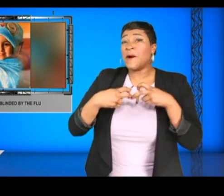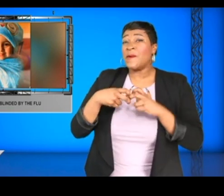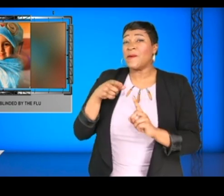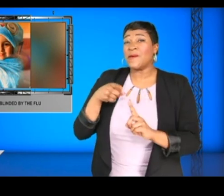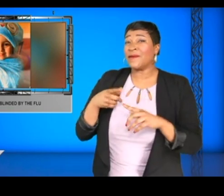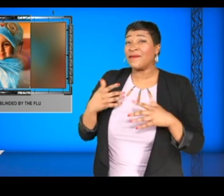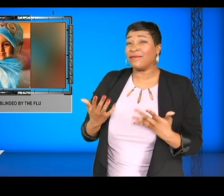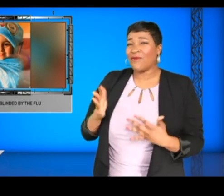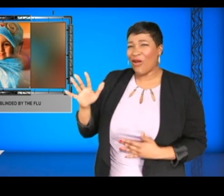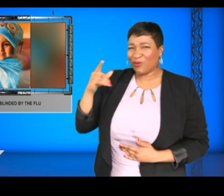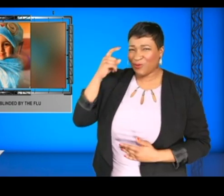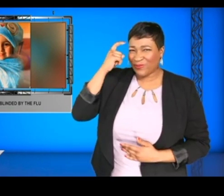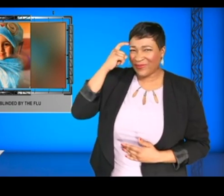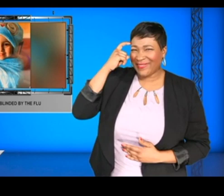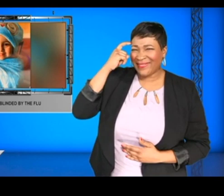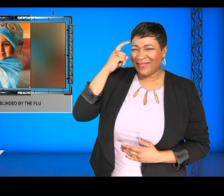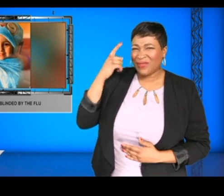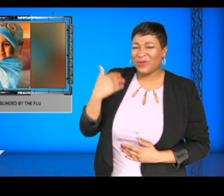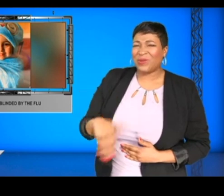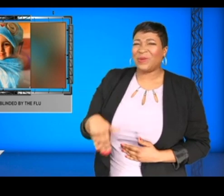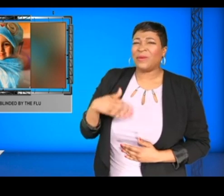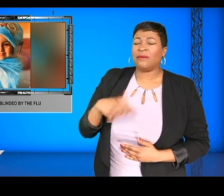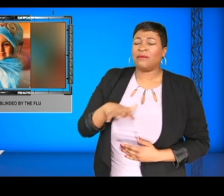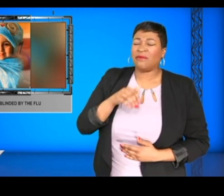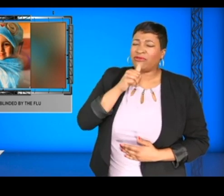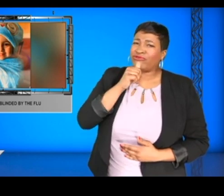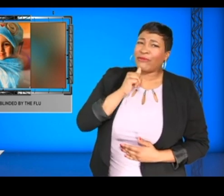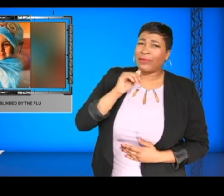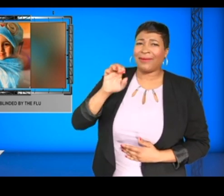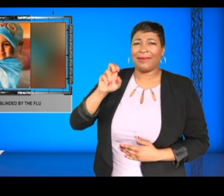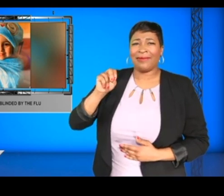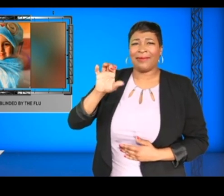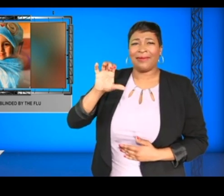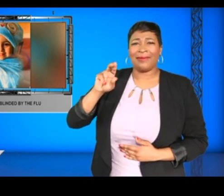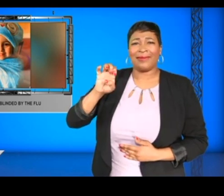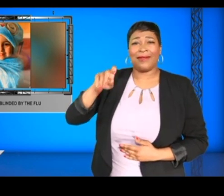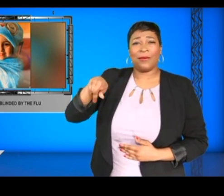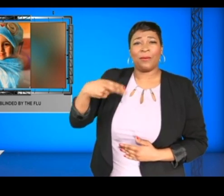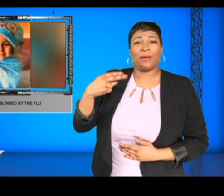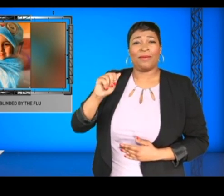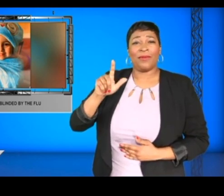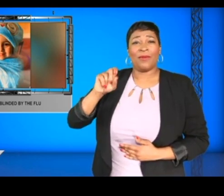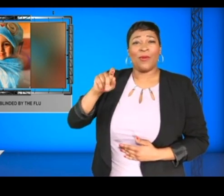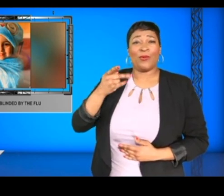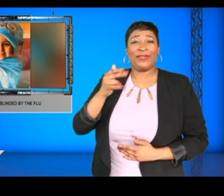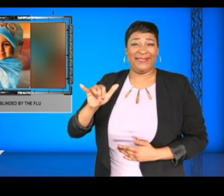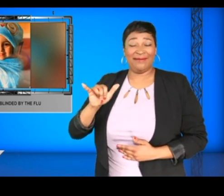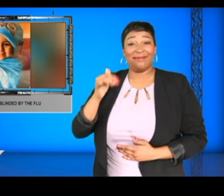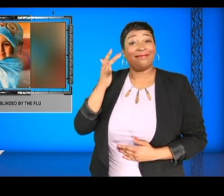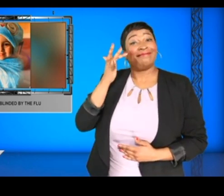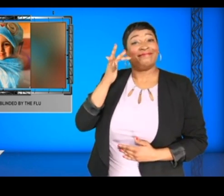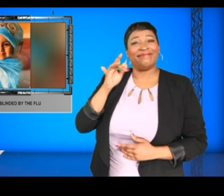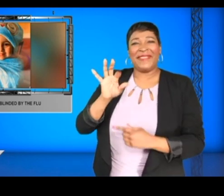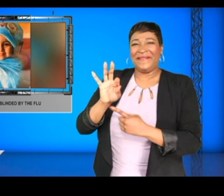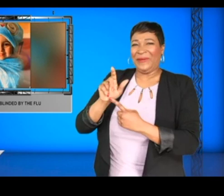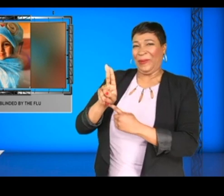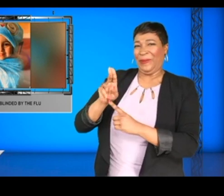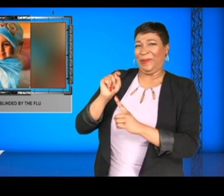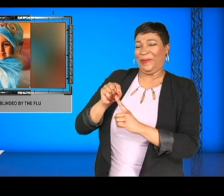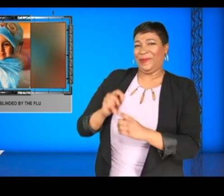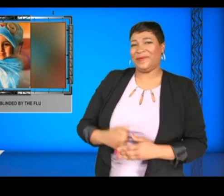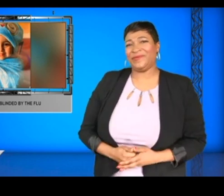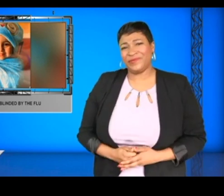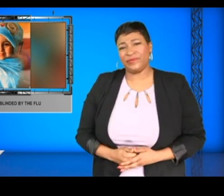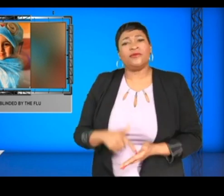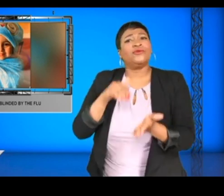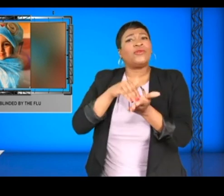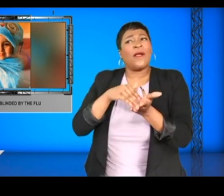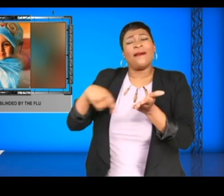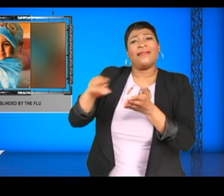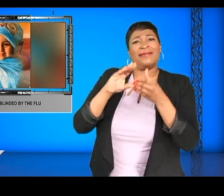It was her brain which had suffered encephalothy because of the flu.